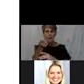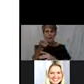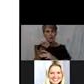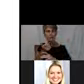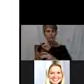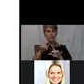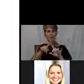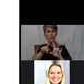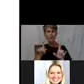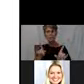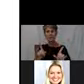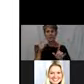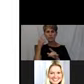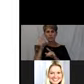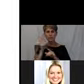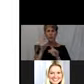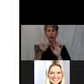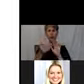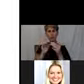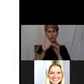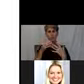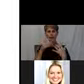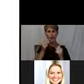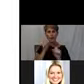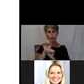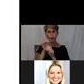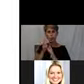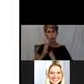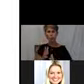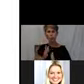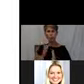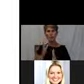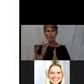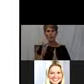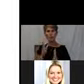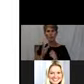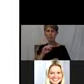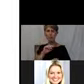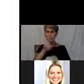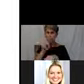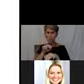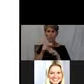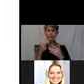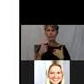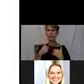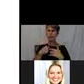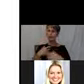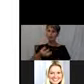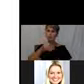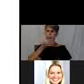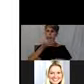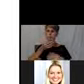for a community health worker. This is somebody ideally with lived expertise in homelessness,